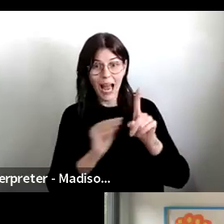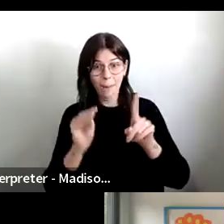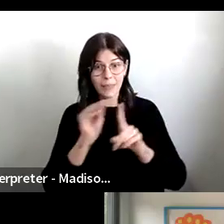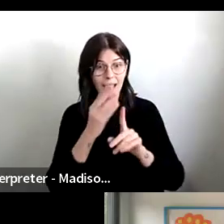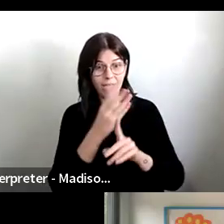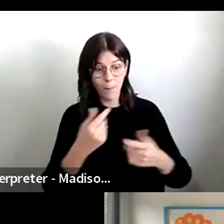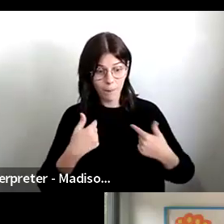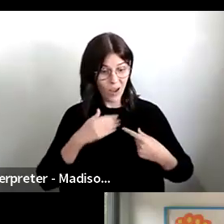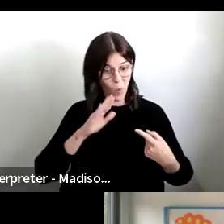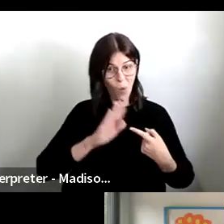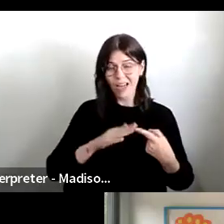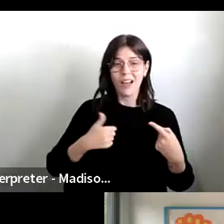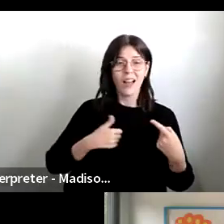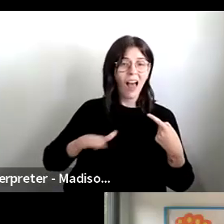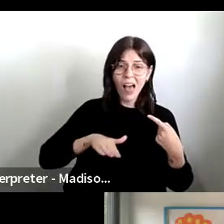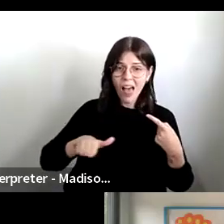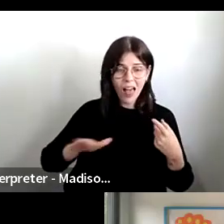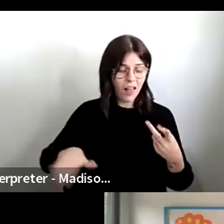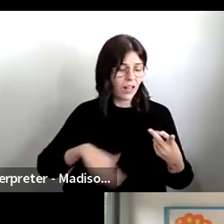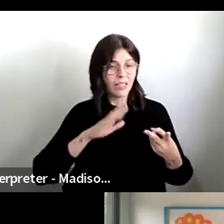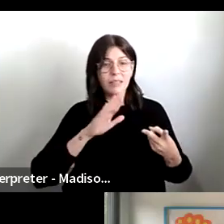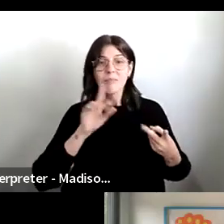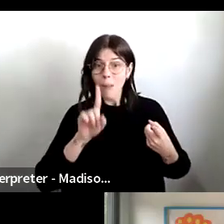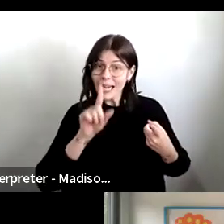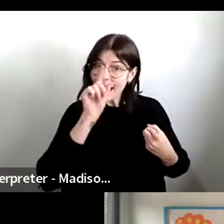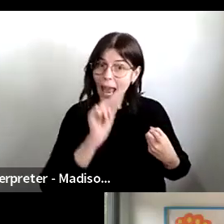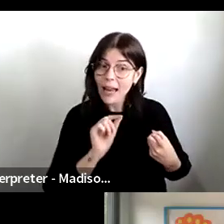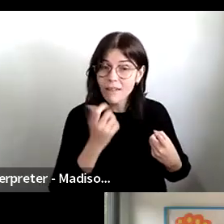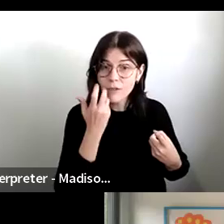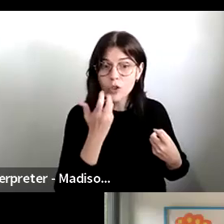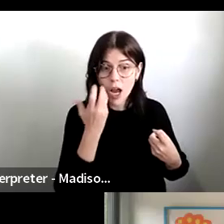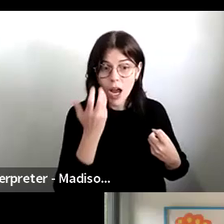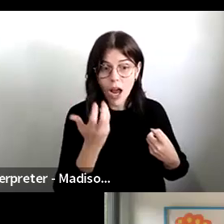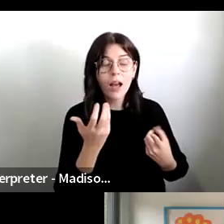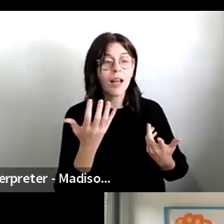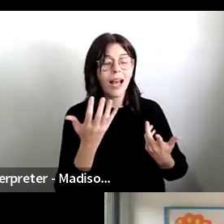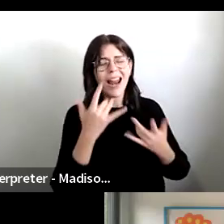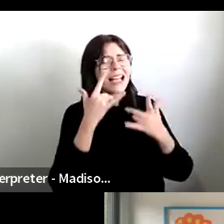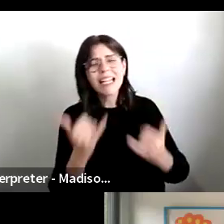able to get to it, but I still think I can, and the assessment team have been really open to just